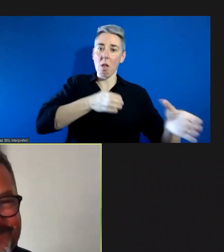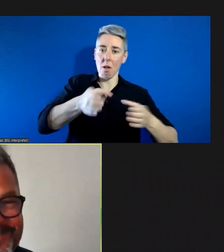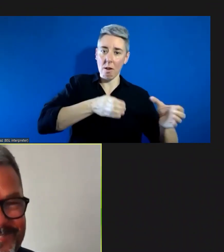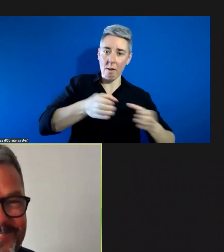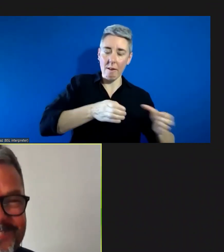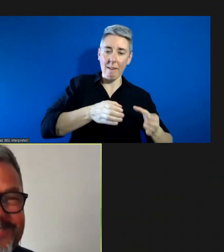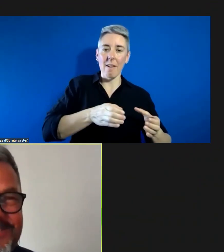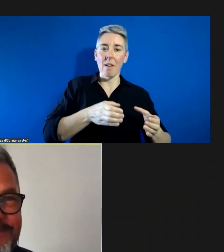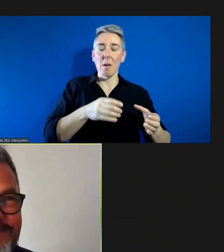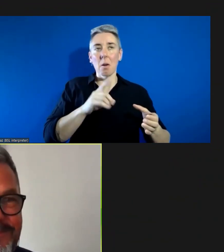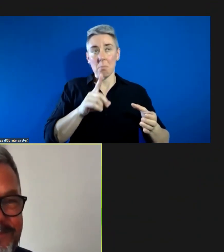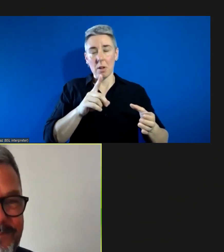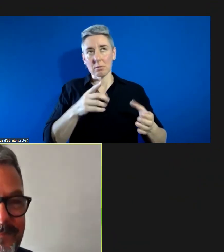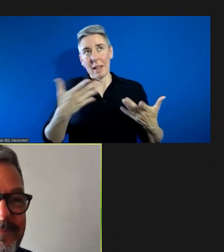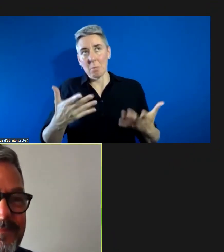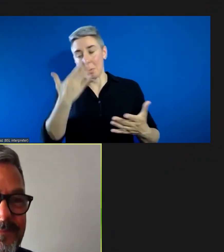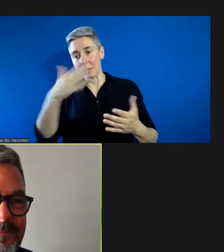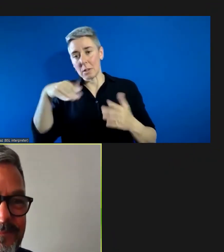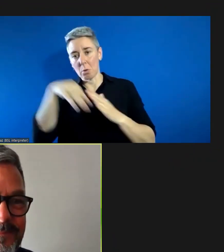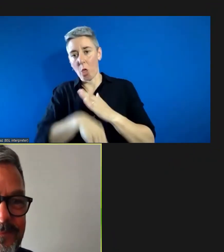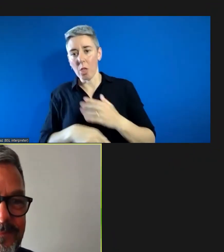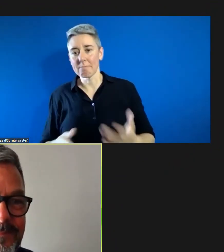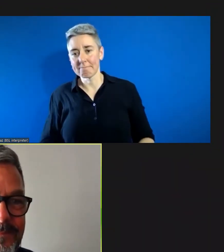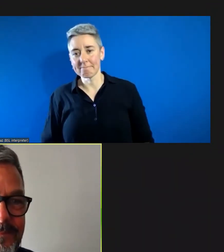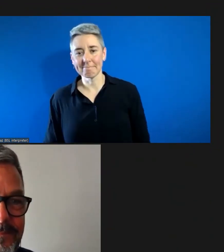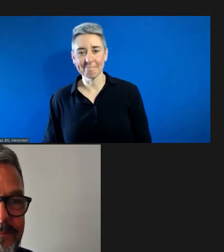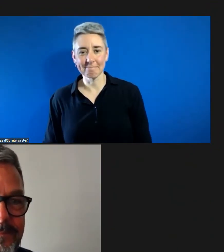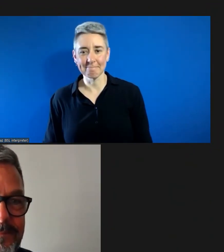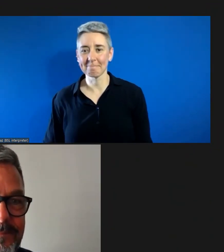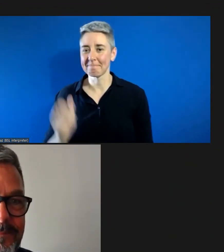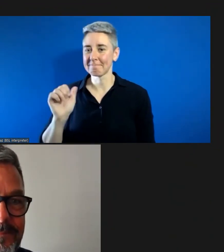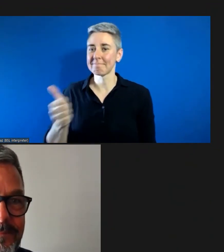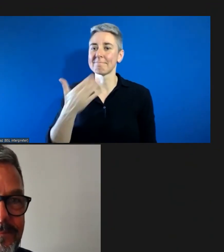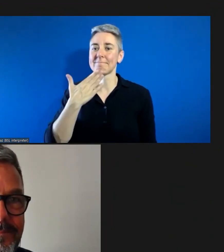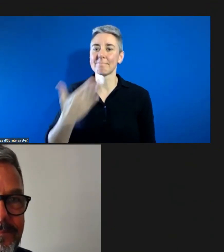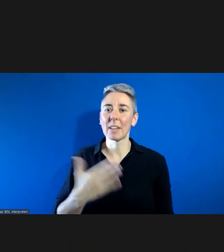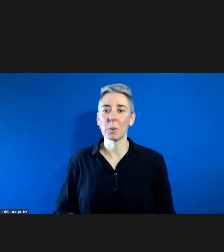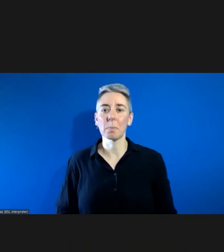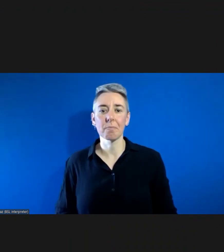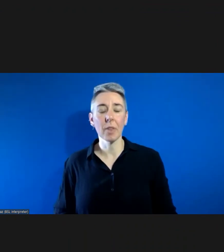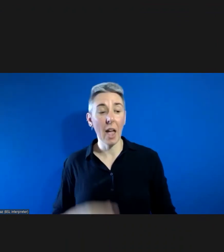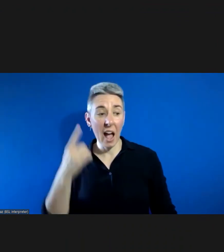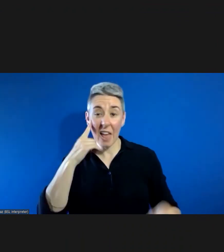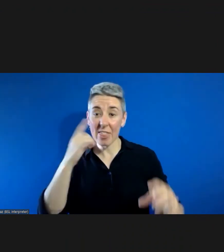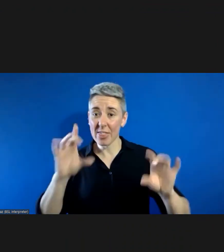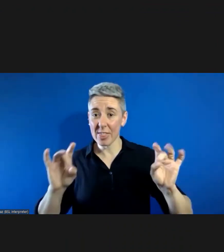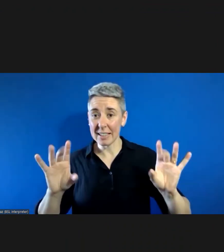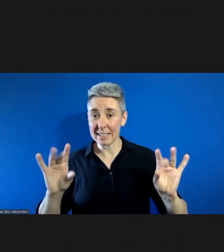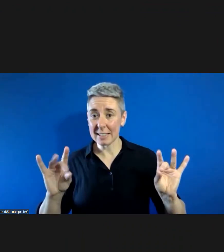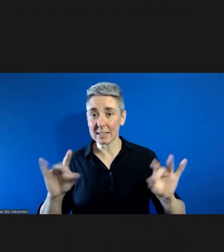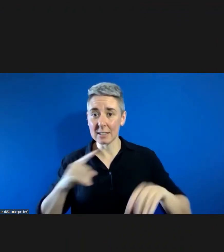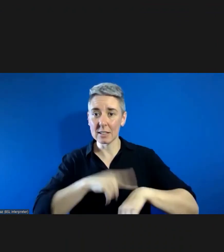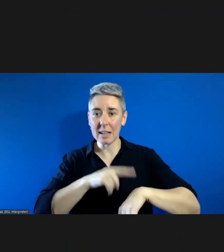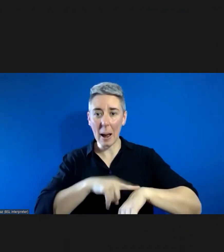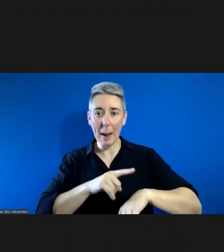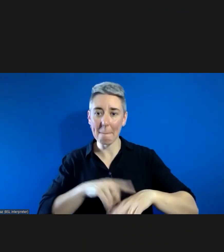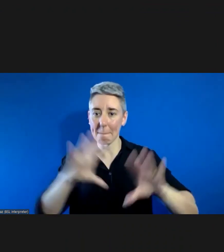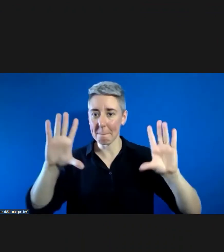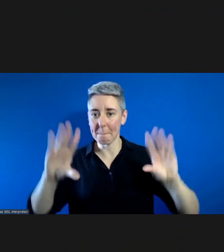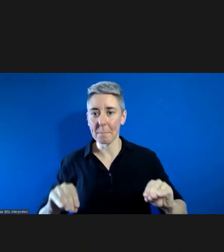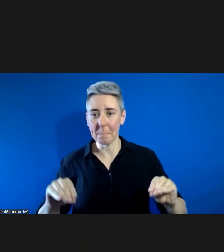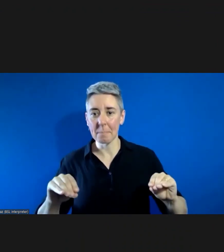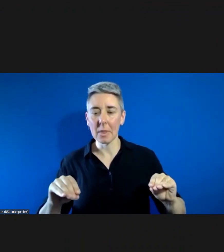Alice: Thanks, Joe. I think that's all the time we have for questions. There are a couple more there